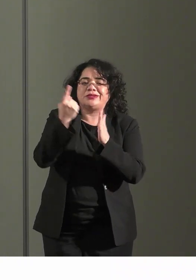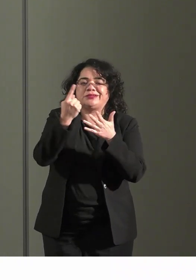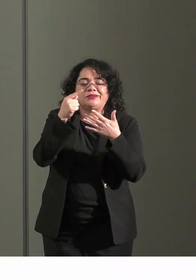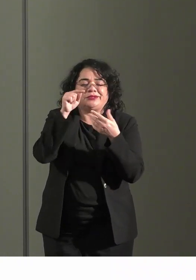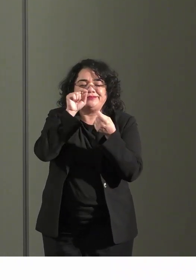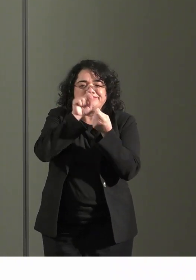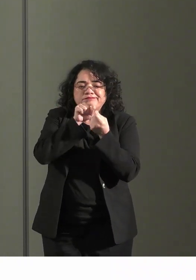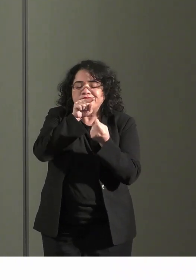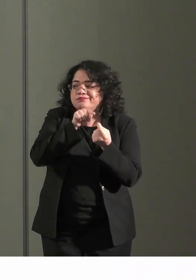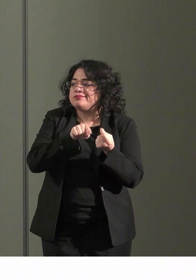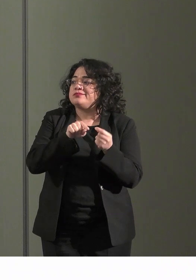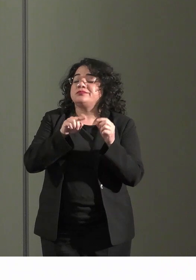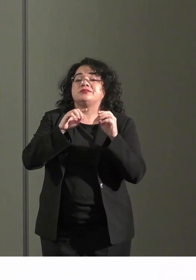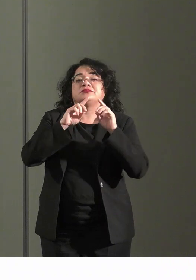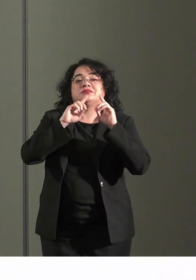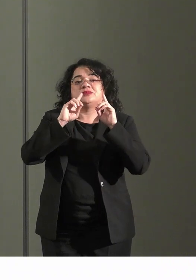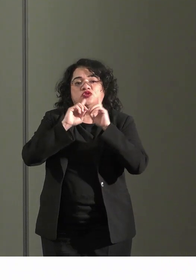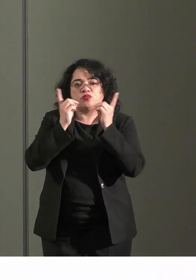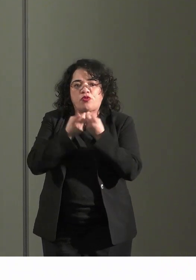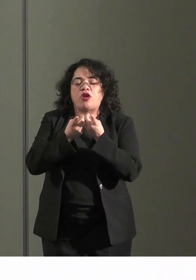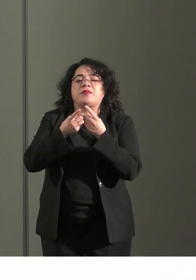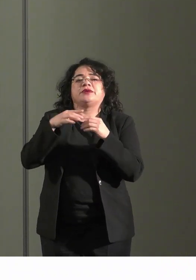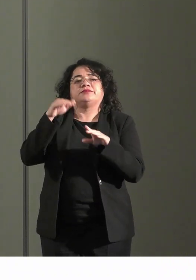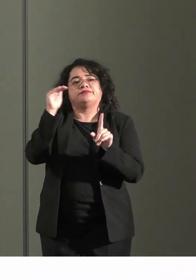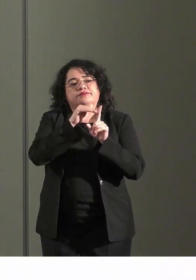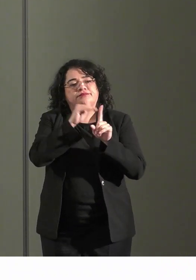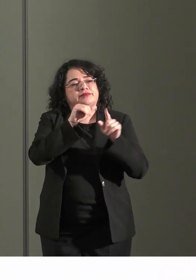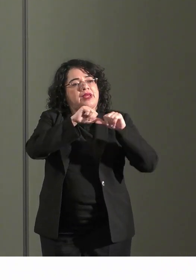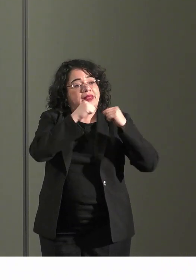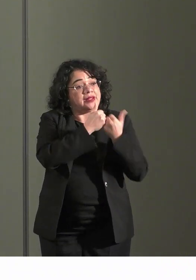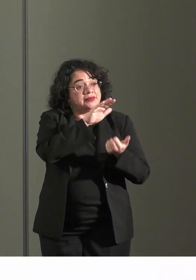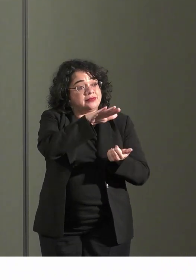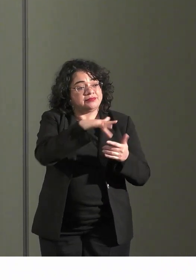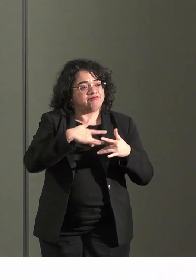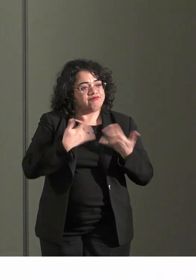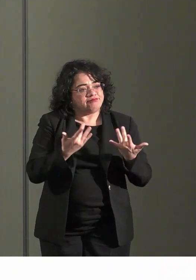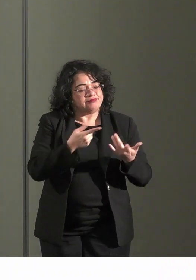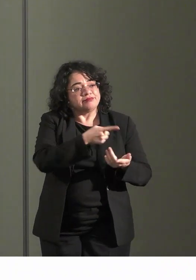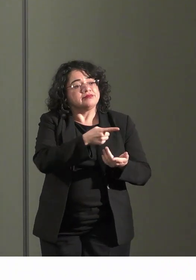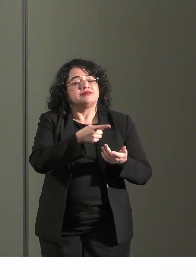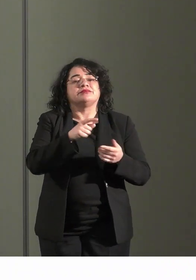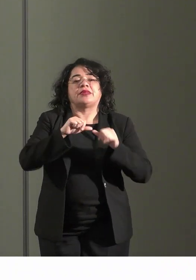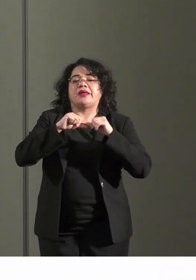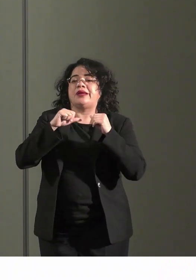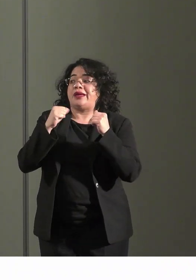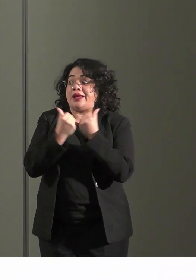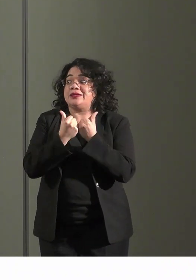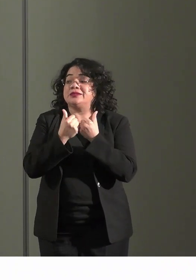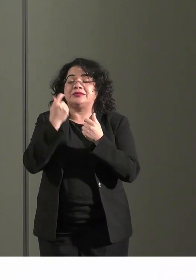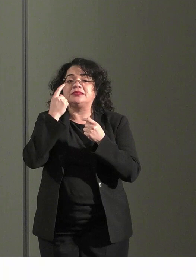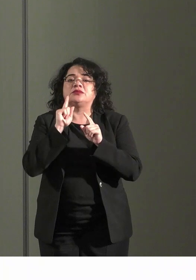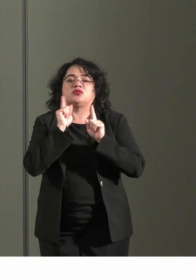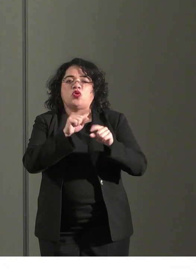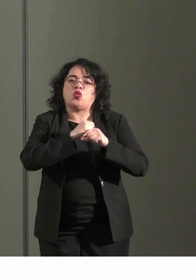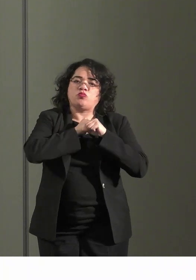Department notified the agency. And an agency that goes to protect it and defends it is the